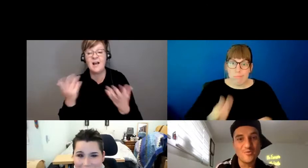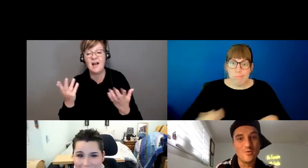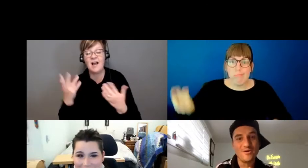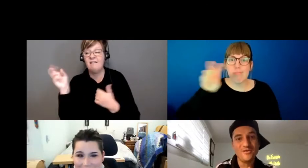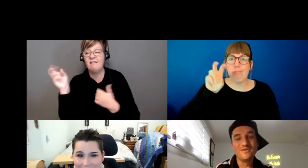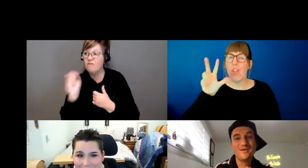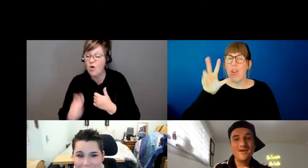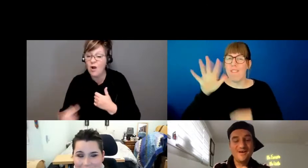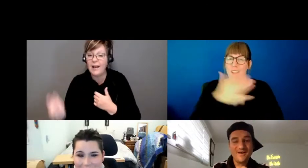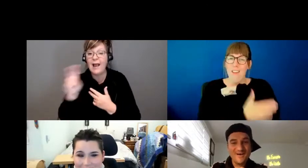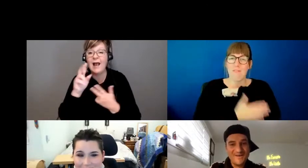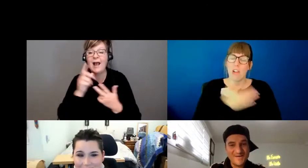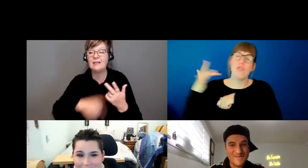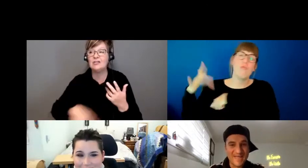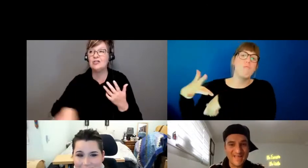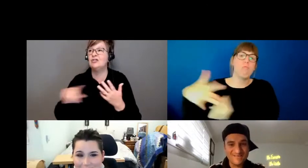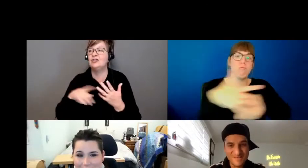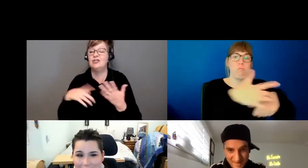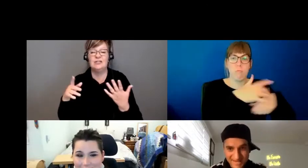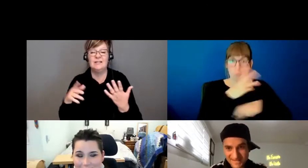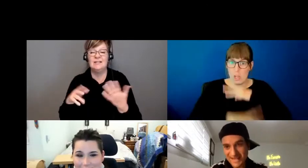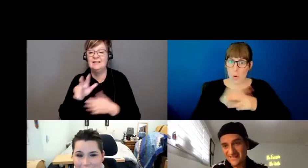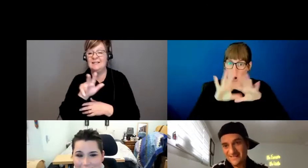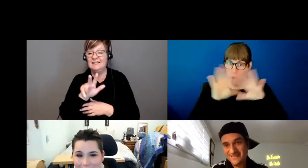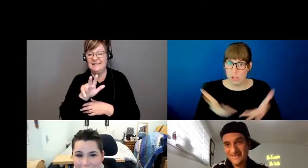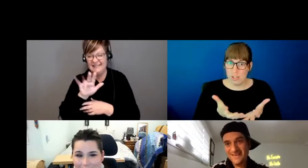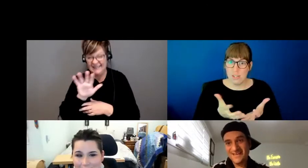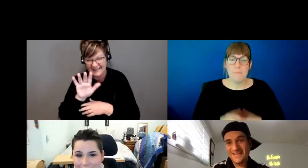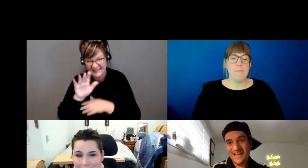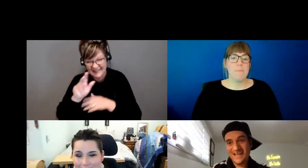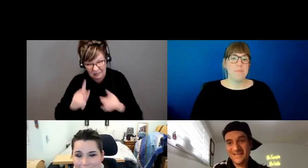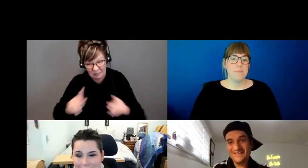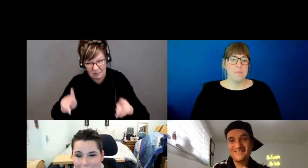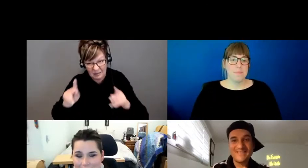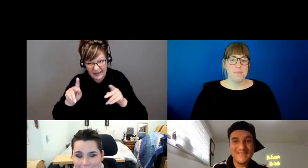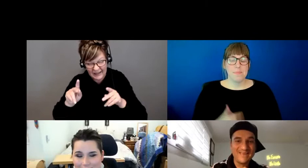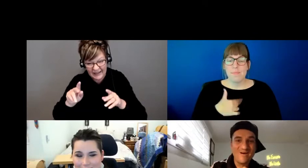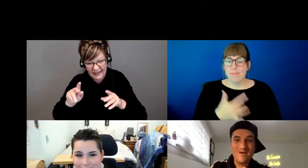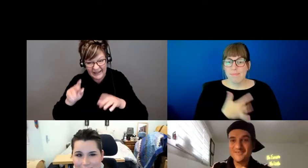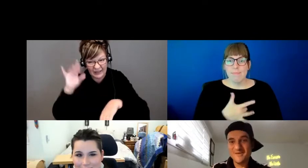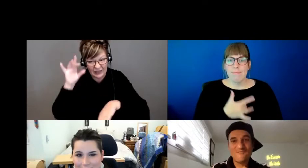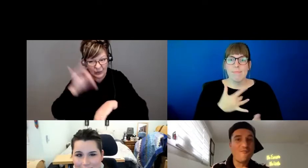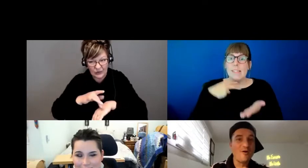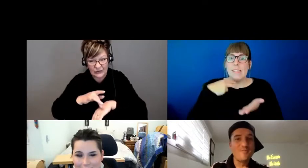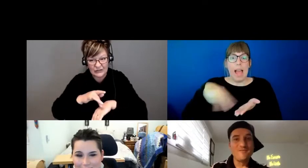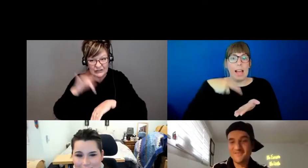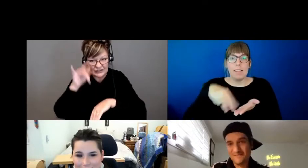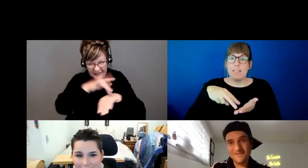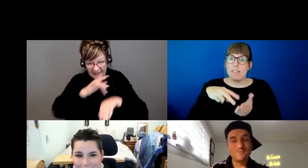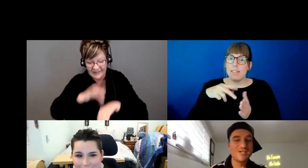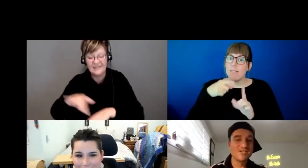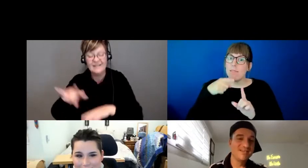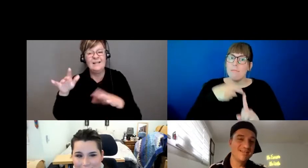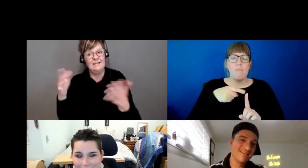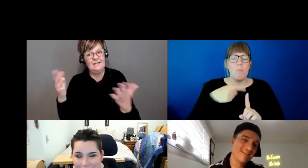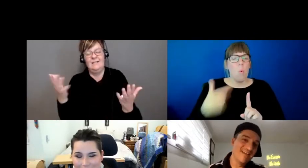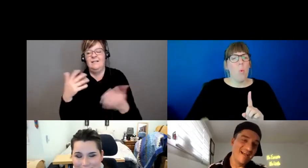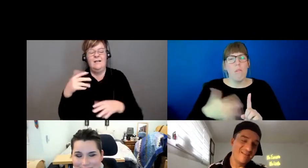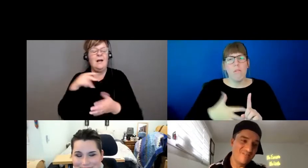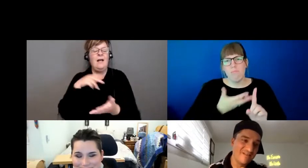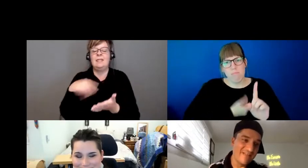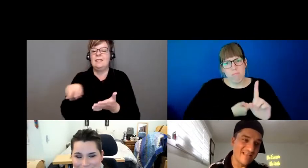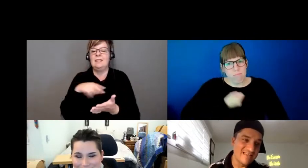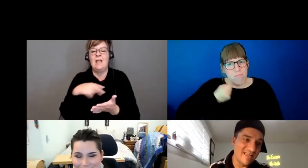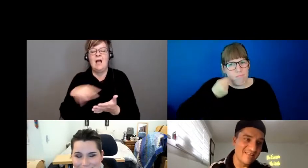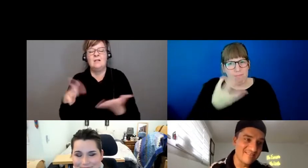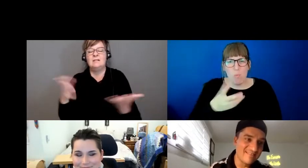THE WORLD. AND TO ME, DANCE IS THE ULTIMATE FORM OF SELF-EXPRESSION. I FEEL THAT DANCE